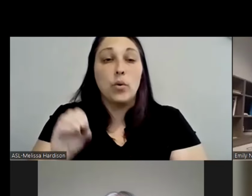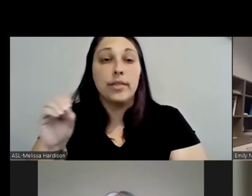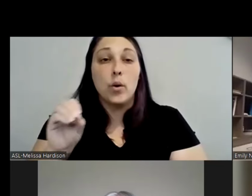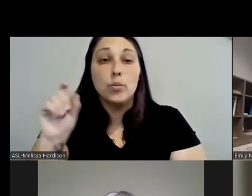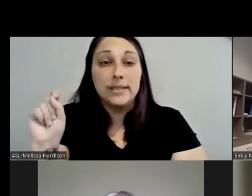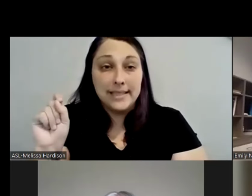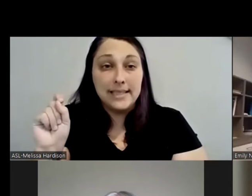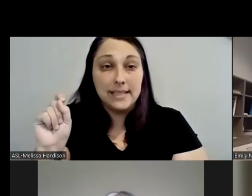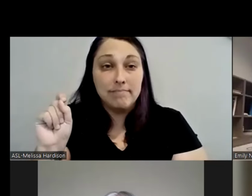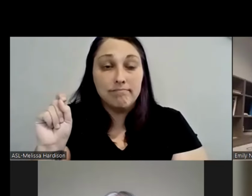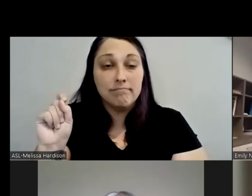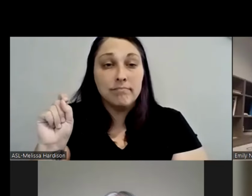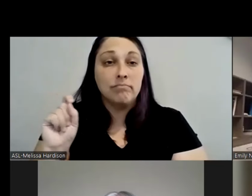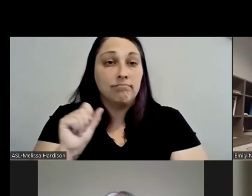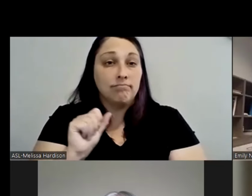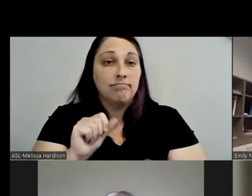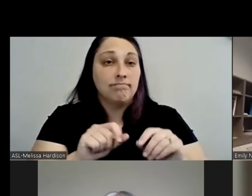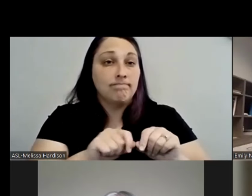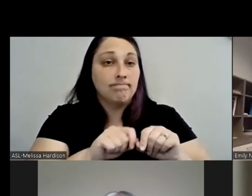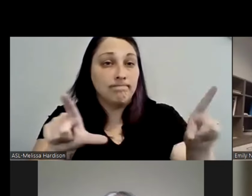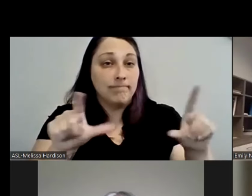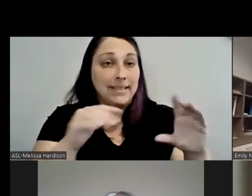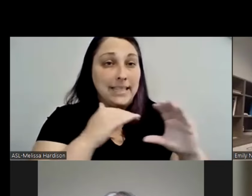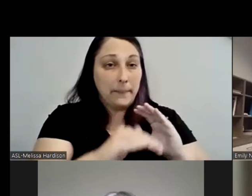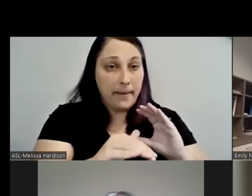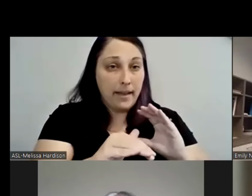Which are comfortable, you know? But they are risky because they slide underneath you.